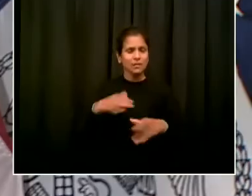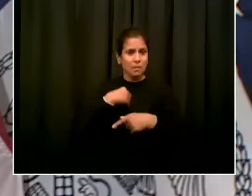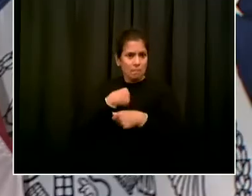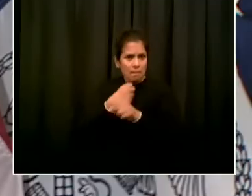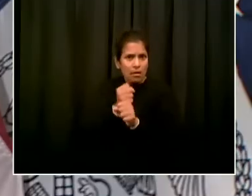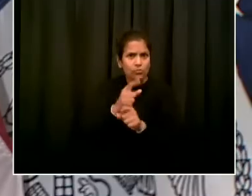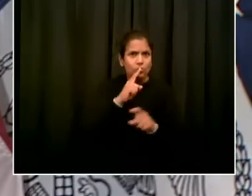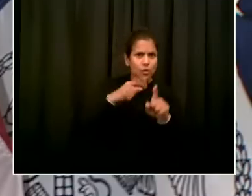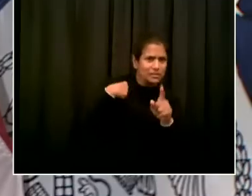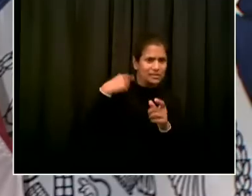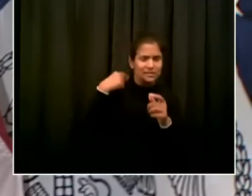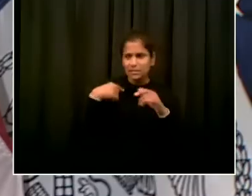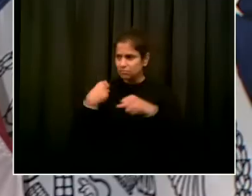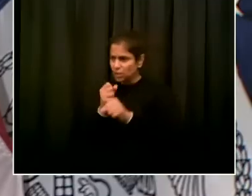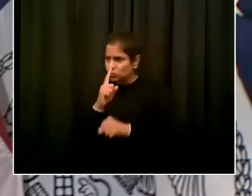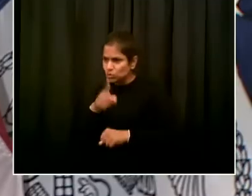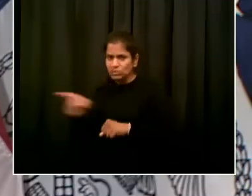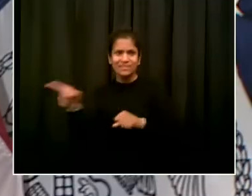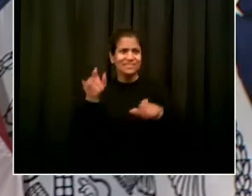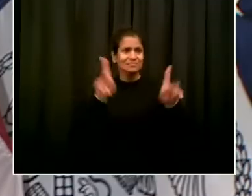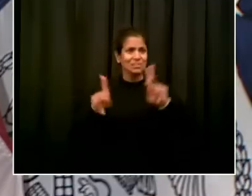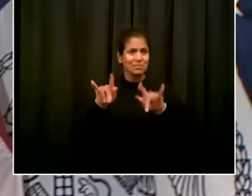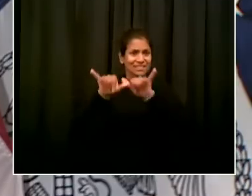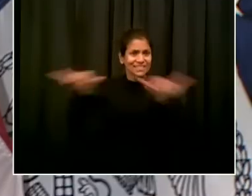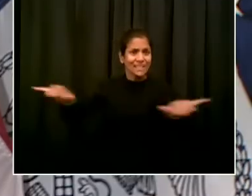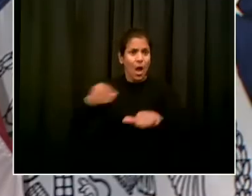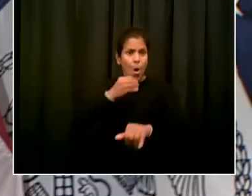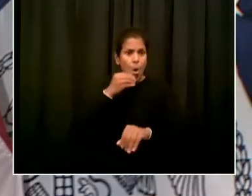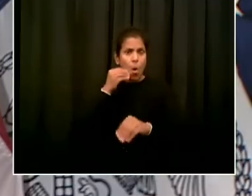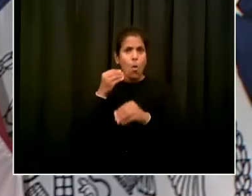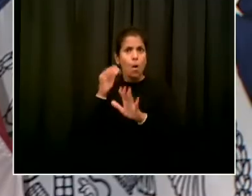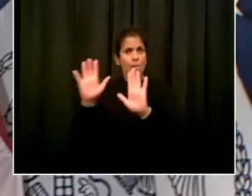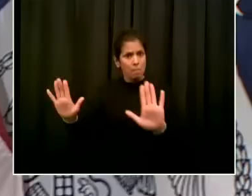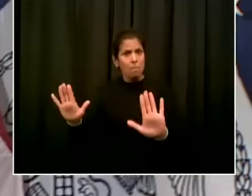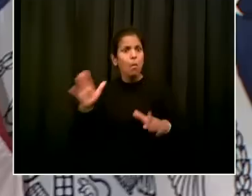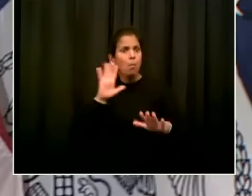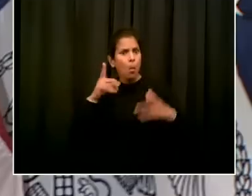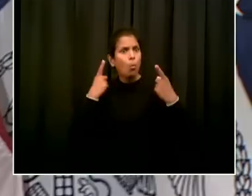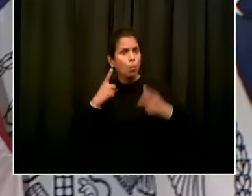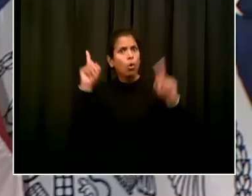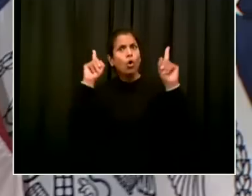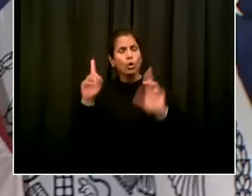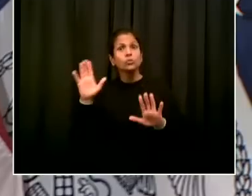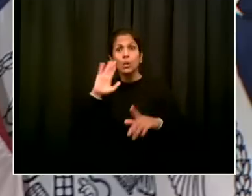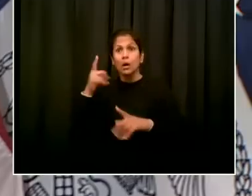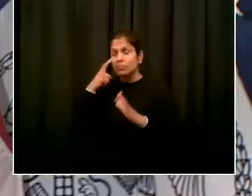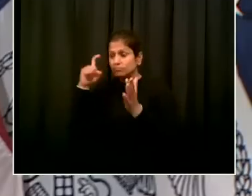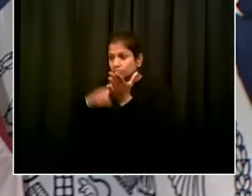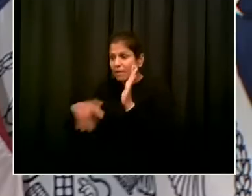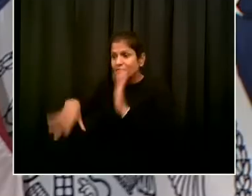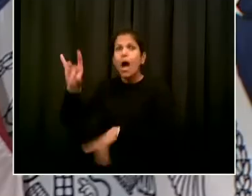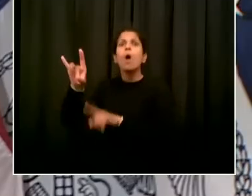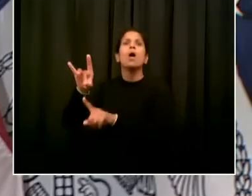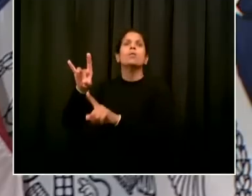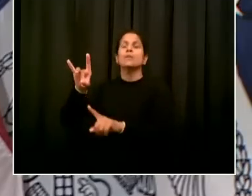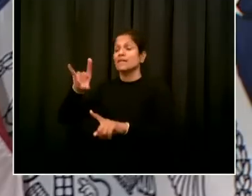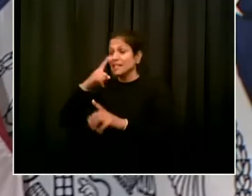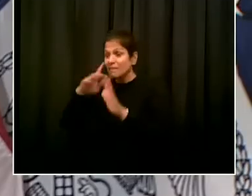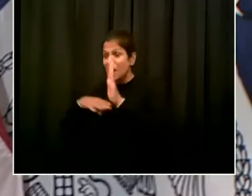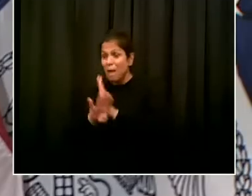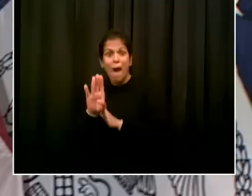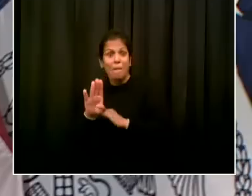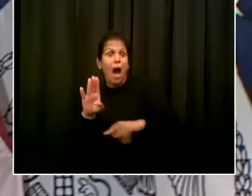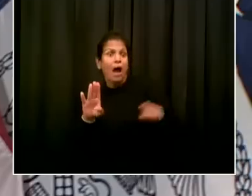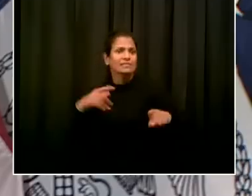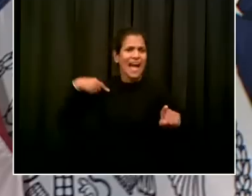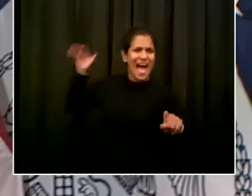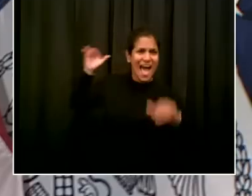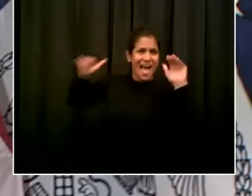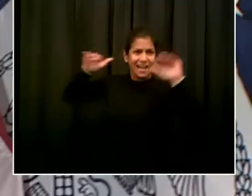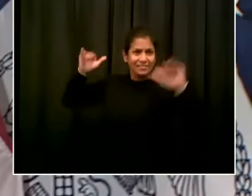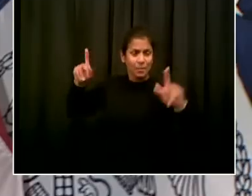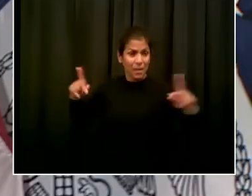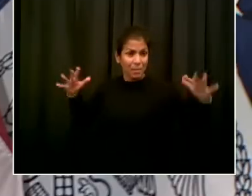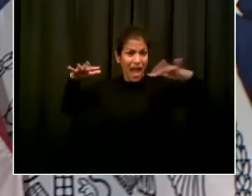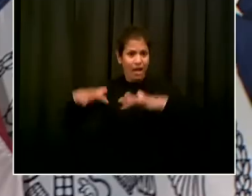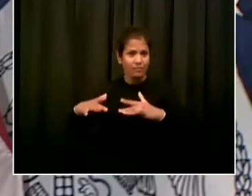I BELIEVE THAT